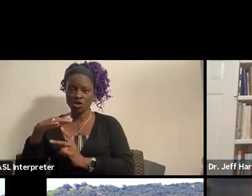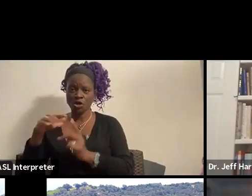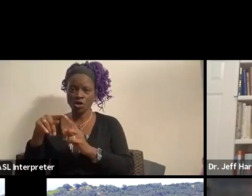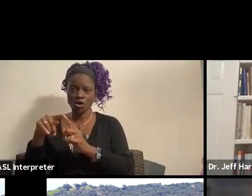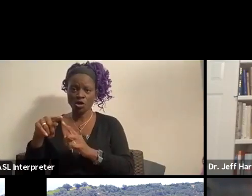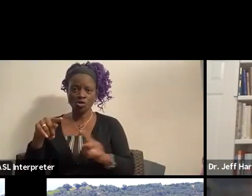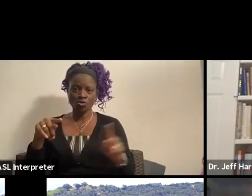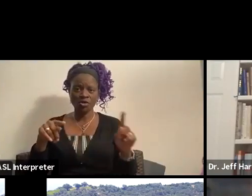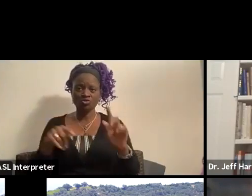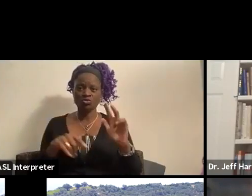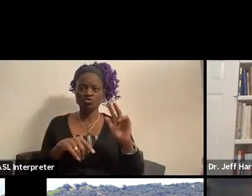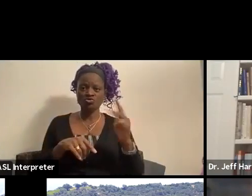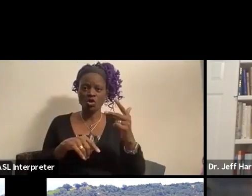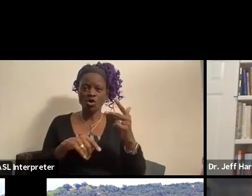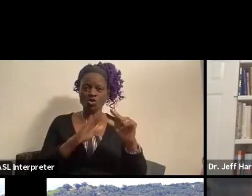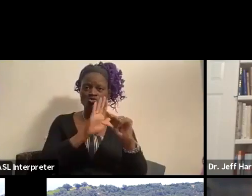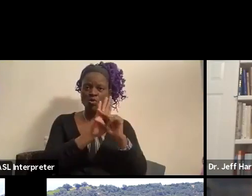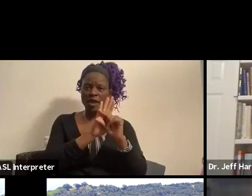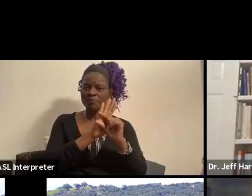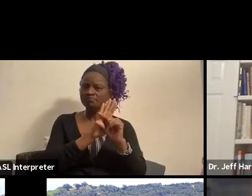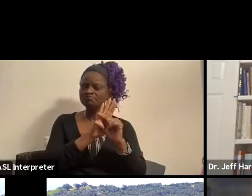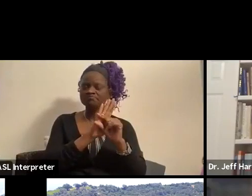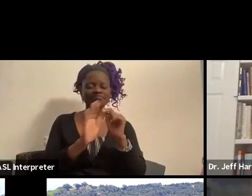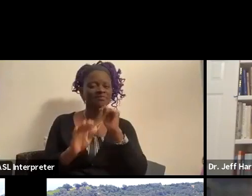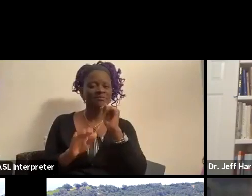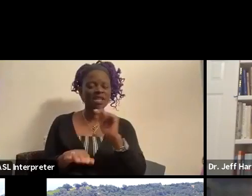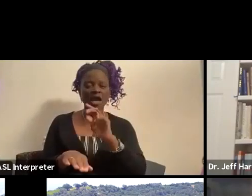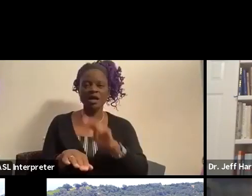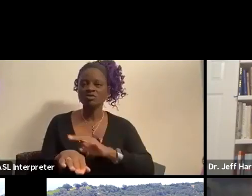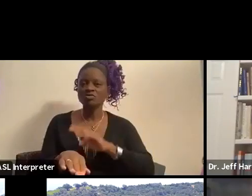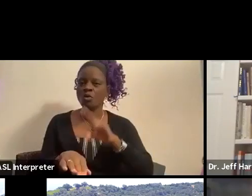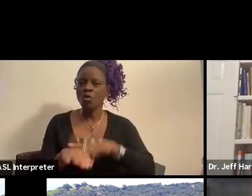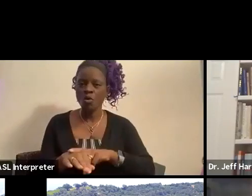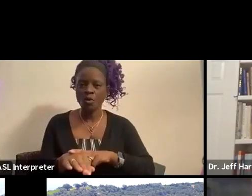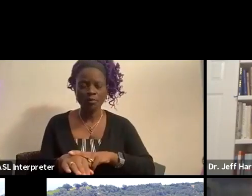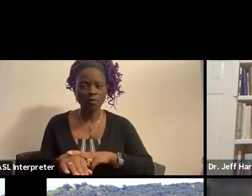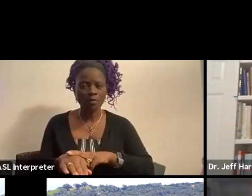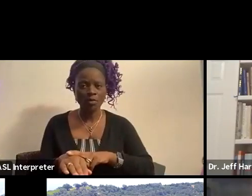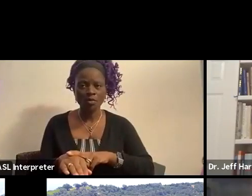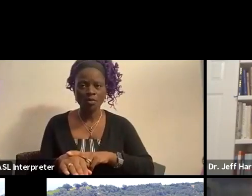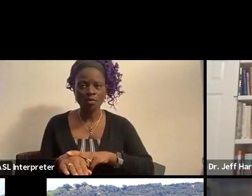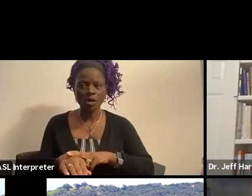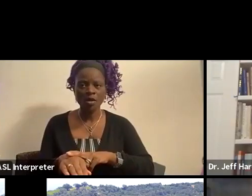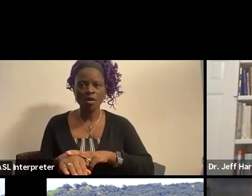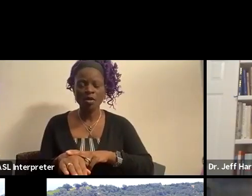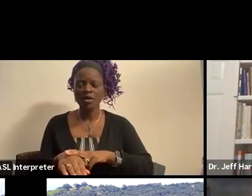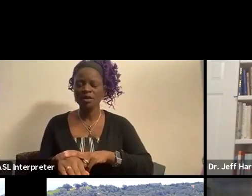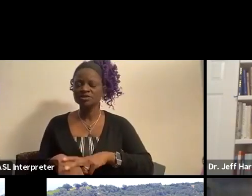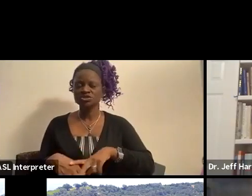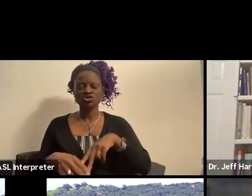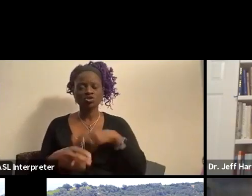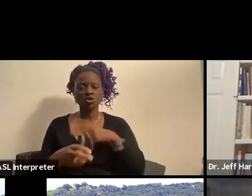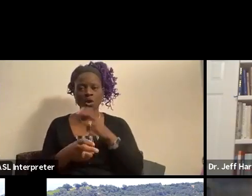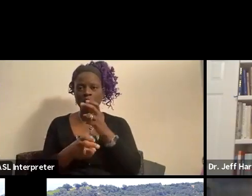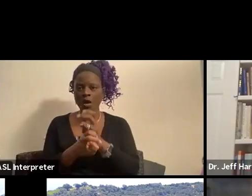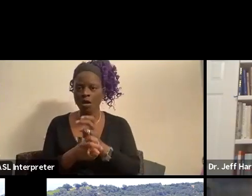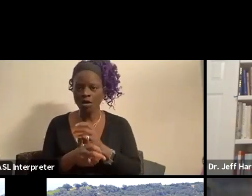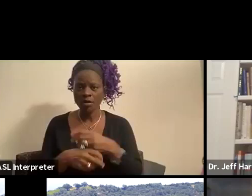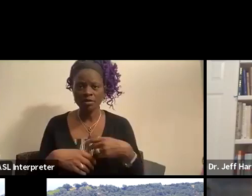And for this year, senior class, I have great empathy for them. They've not ever met. What would your yearbook look like?